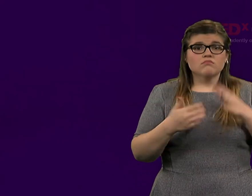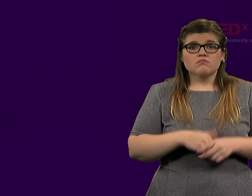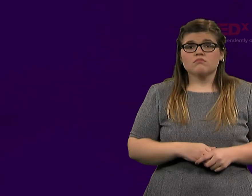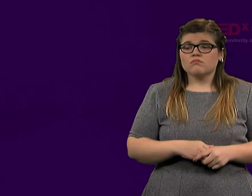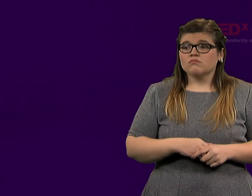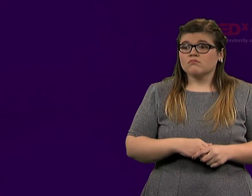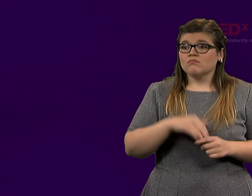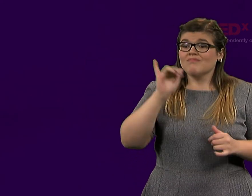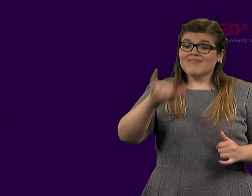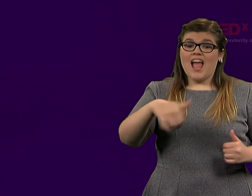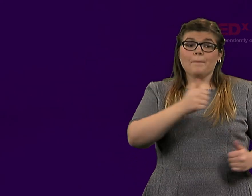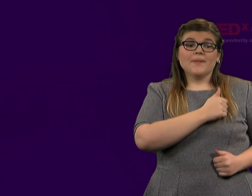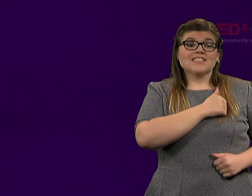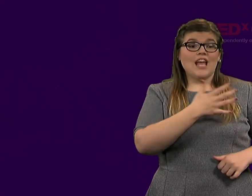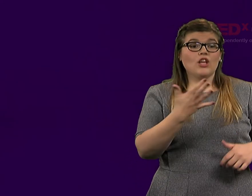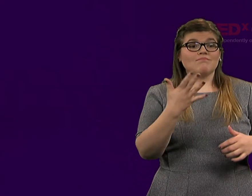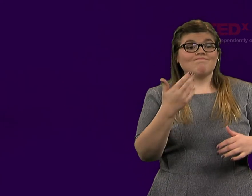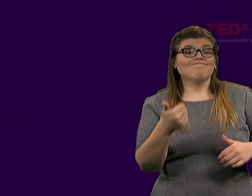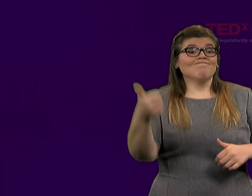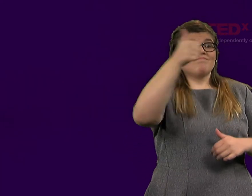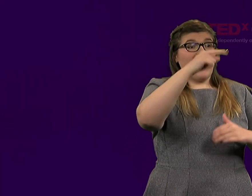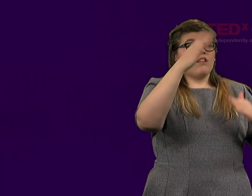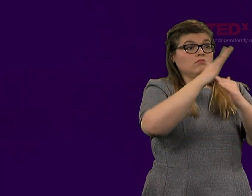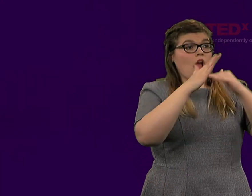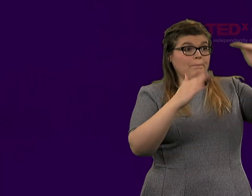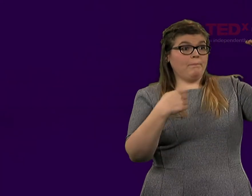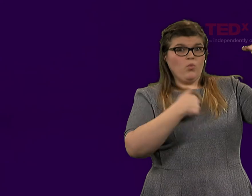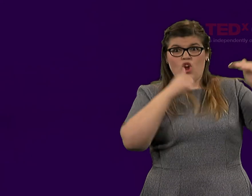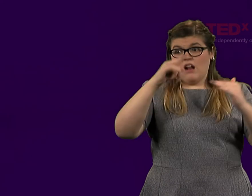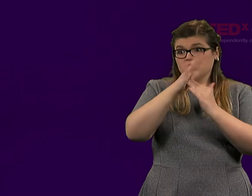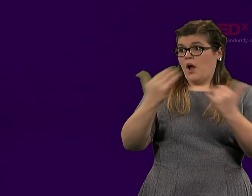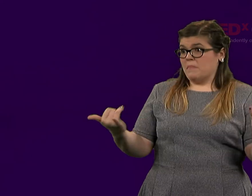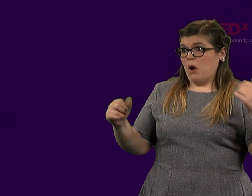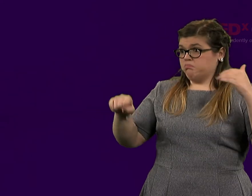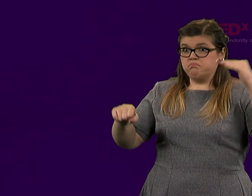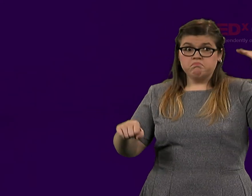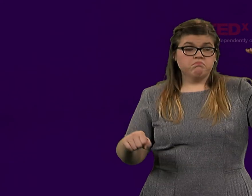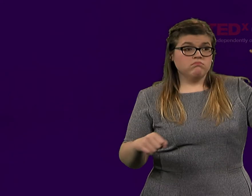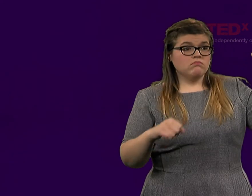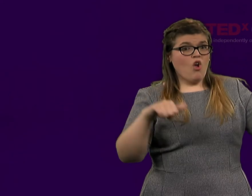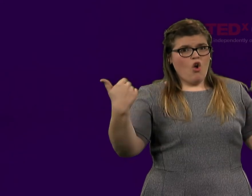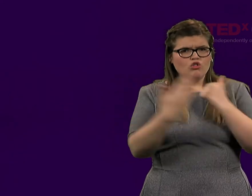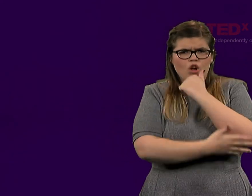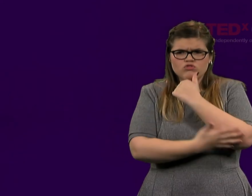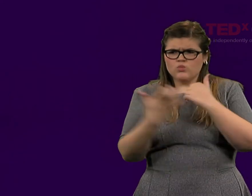We are the top military power in this world.